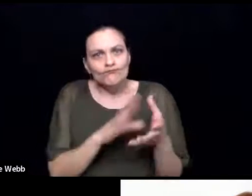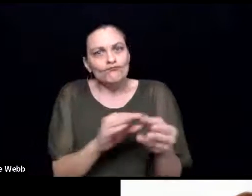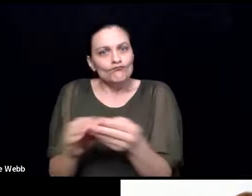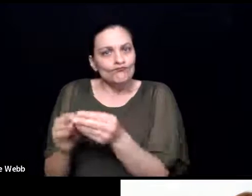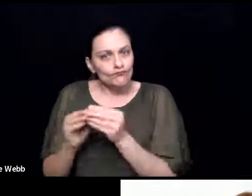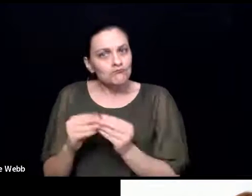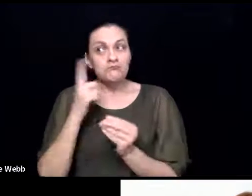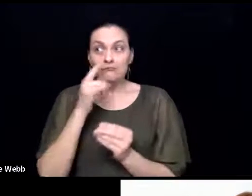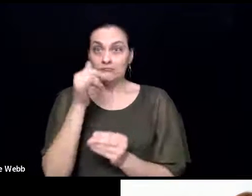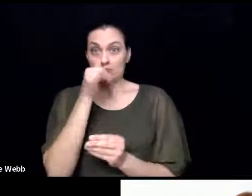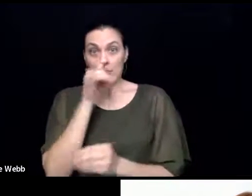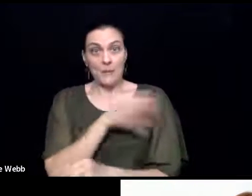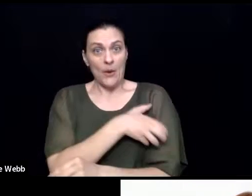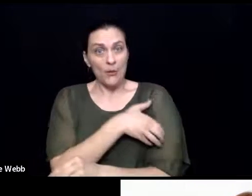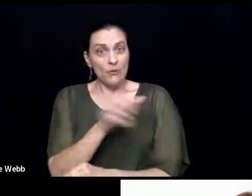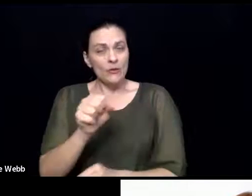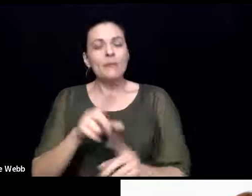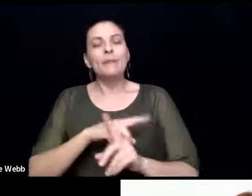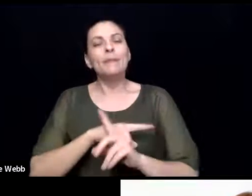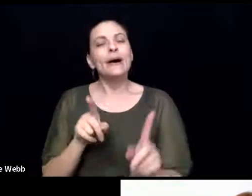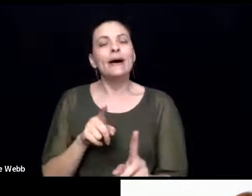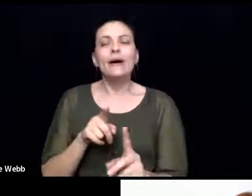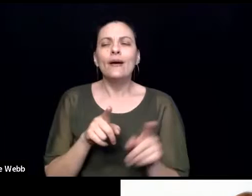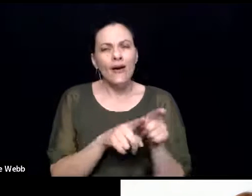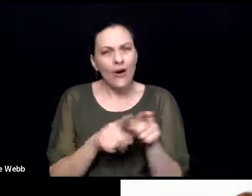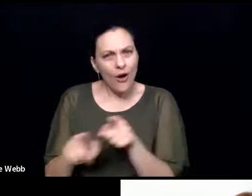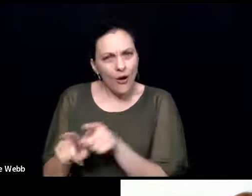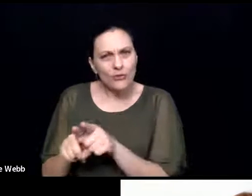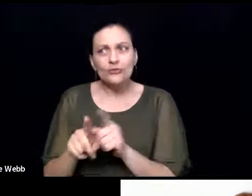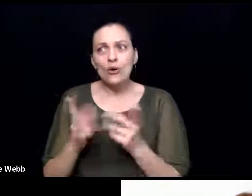you know, ask for forgiveness, for what crimes they may have committed.